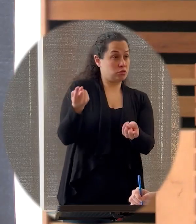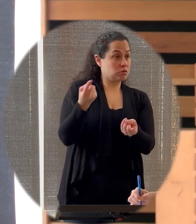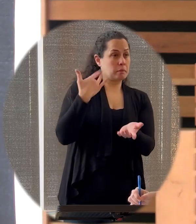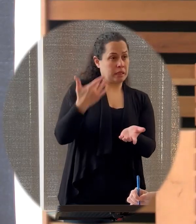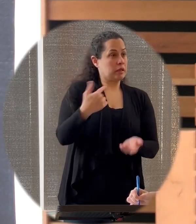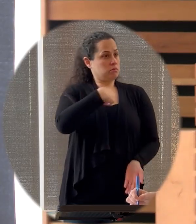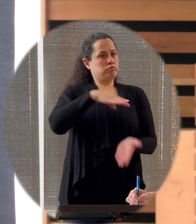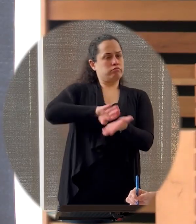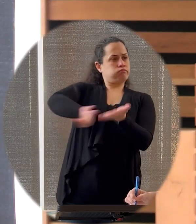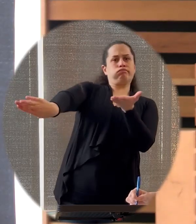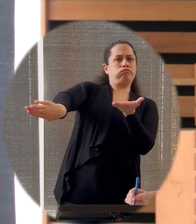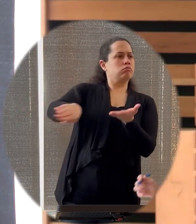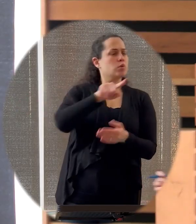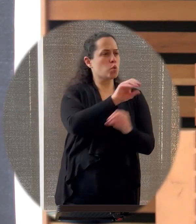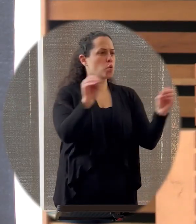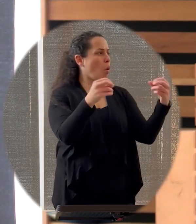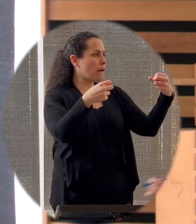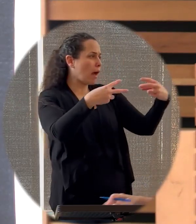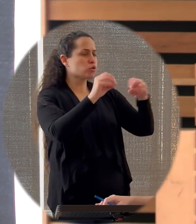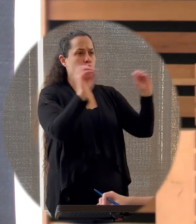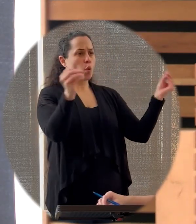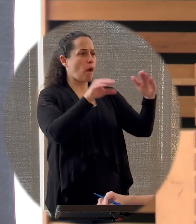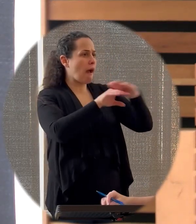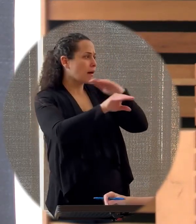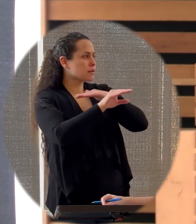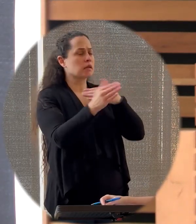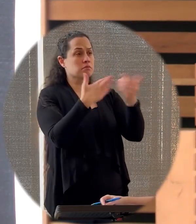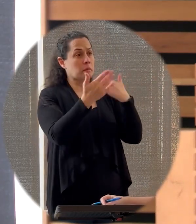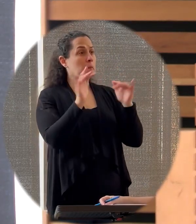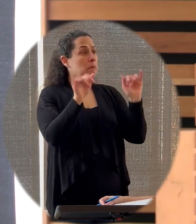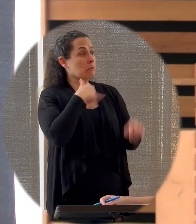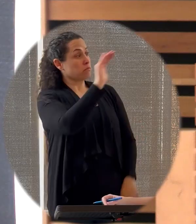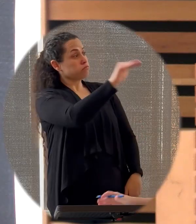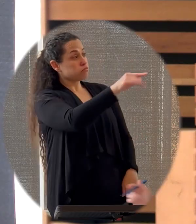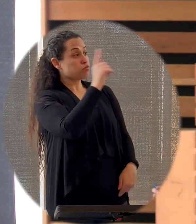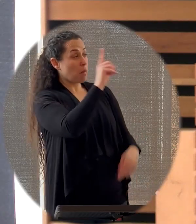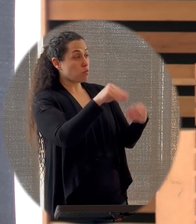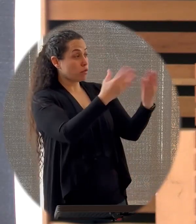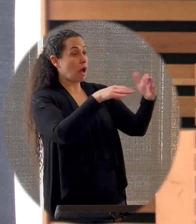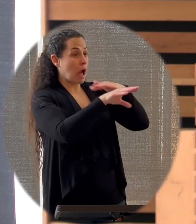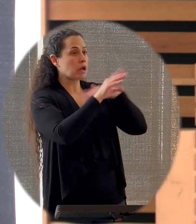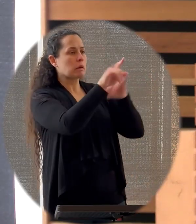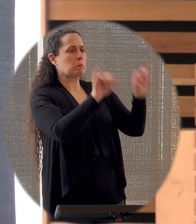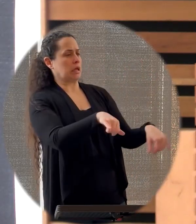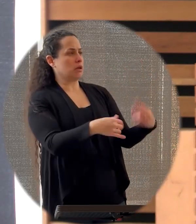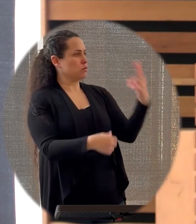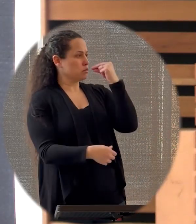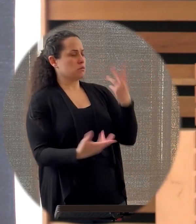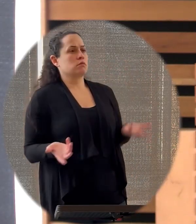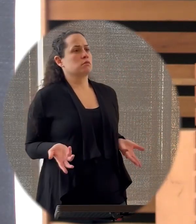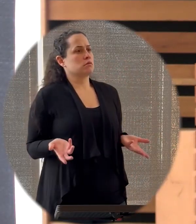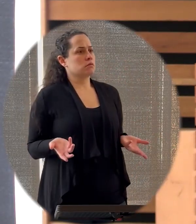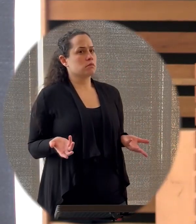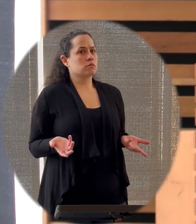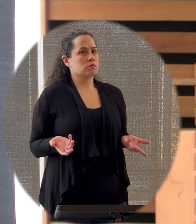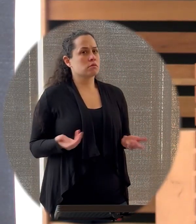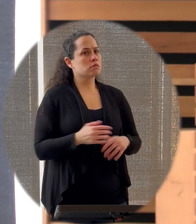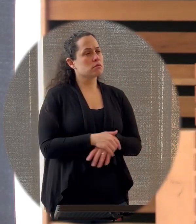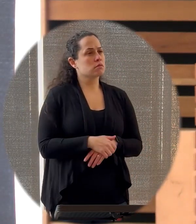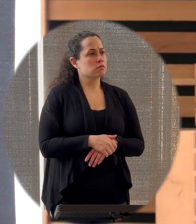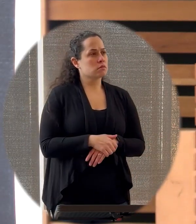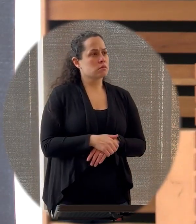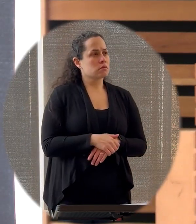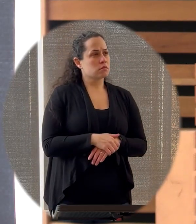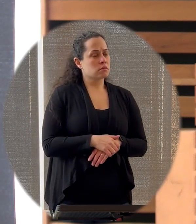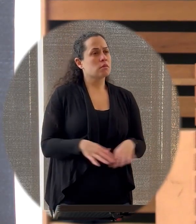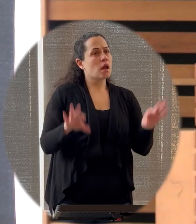did not provide captioning, even when I ask. And at some point, we must acknowledge that when the